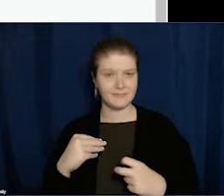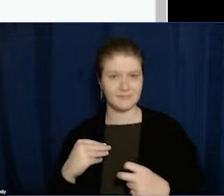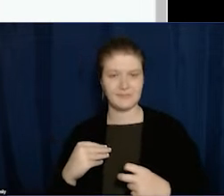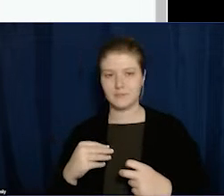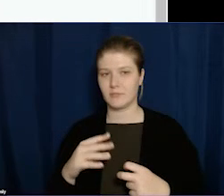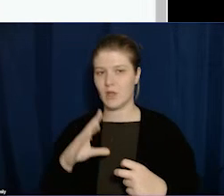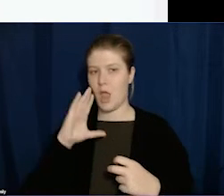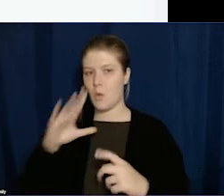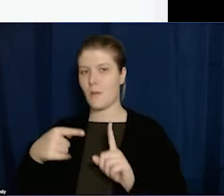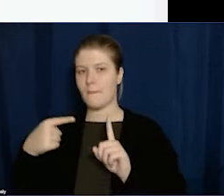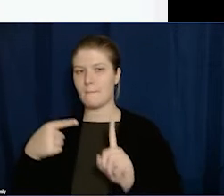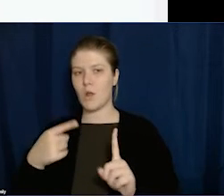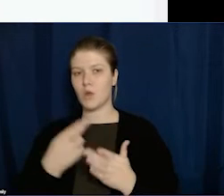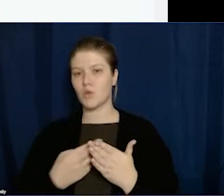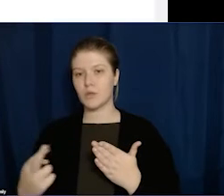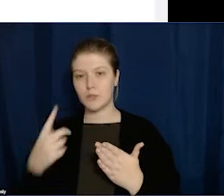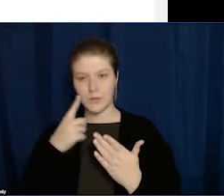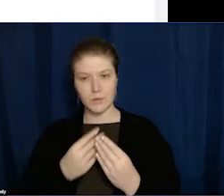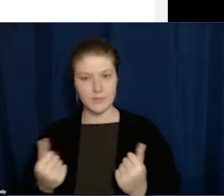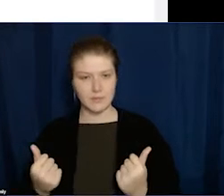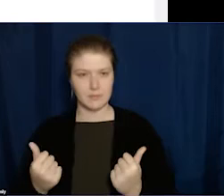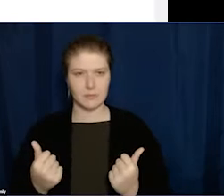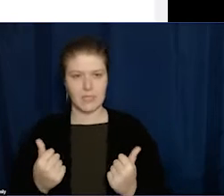I'm going to go ahead and skip a tab a little bit.